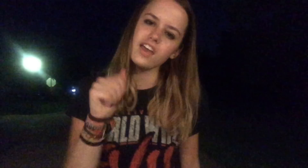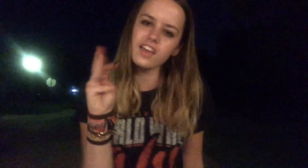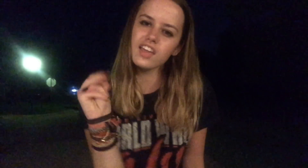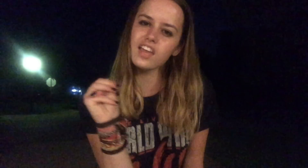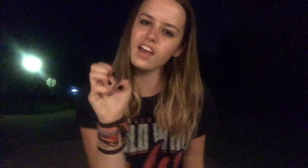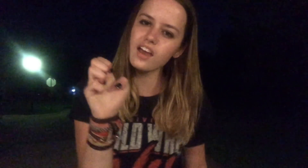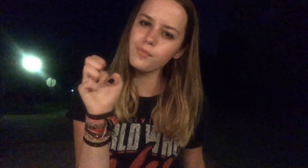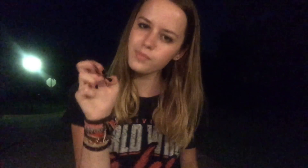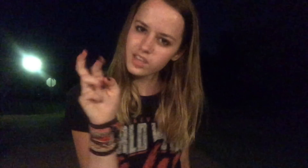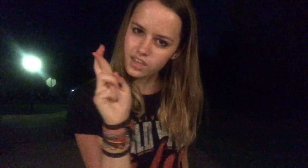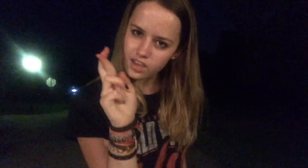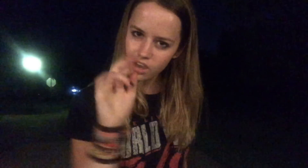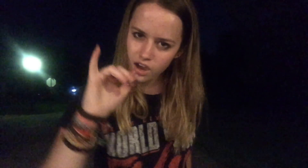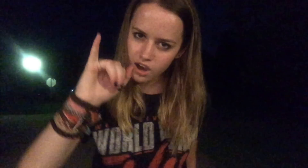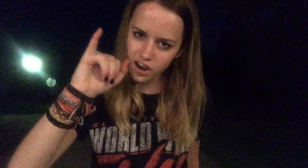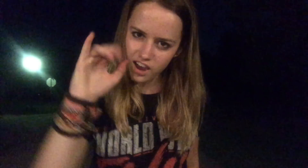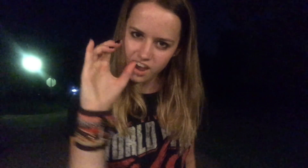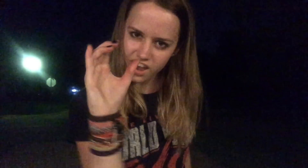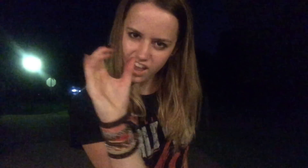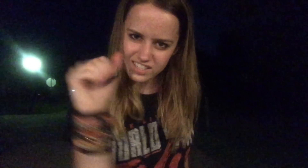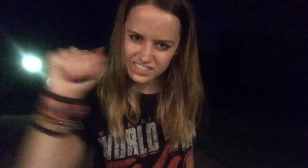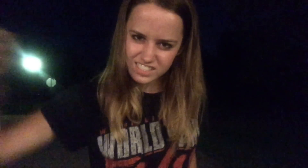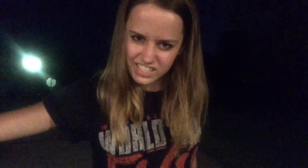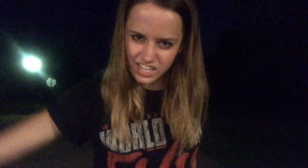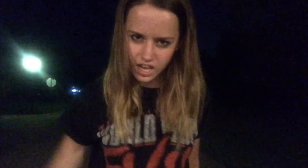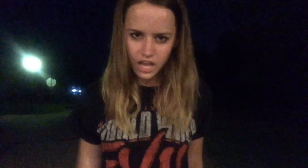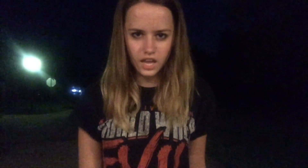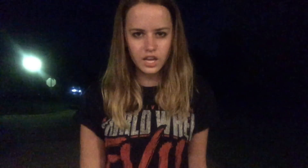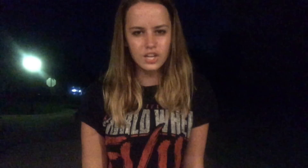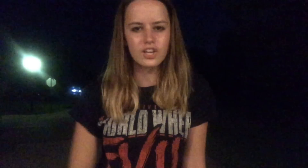A-M-E-R-I-C-A